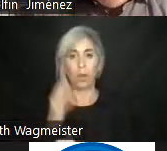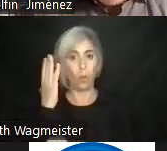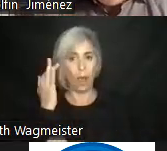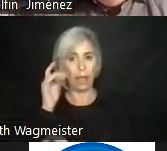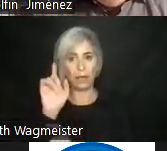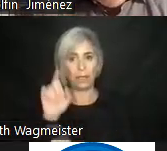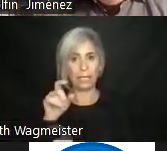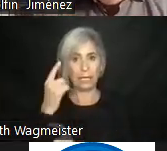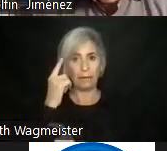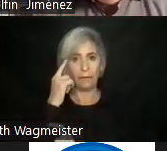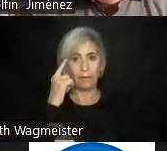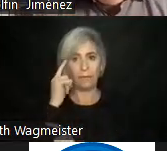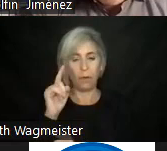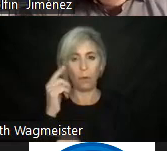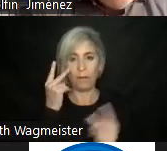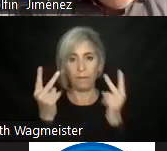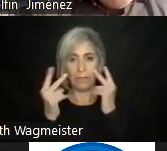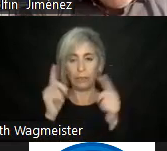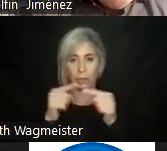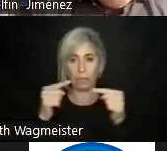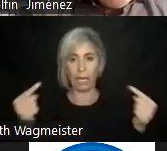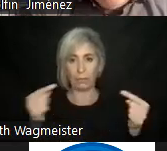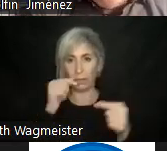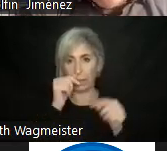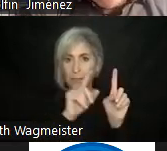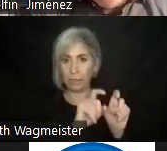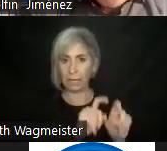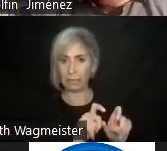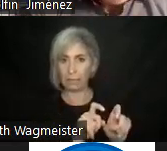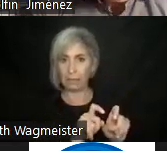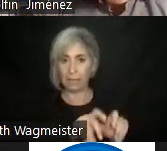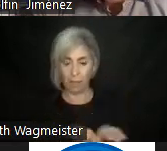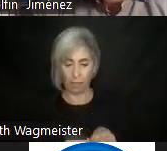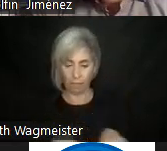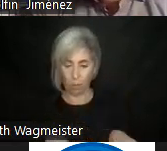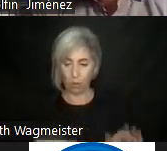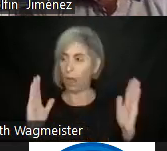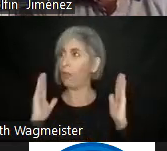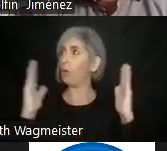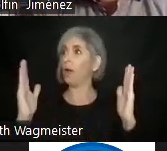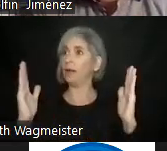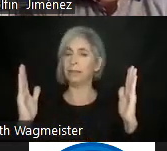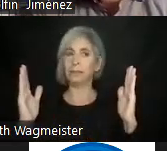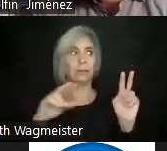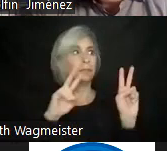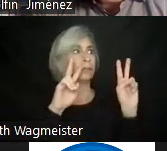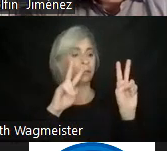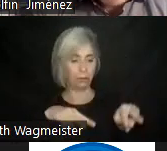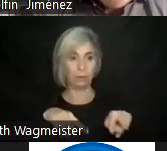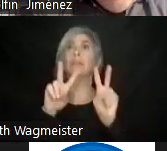contrast between the wall and the floor is not the same as the elevator control panel,